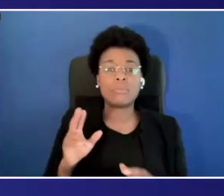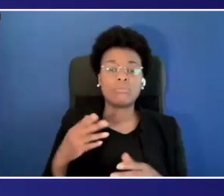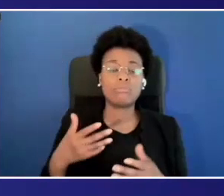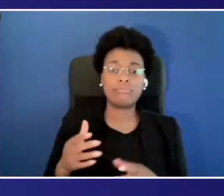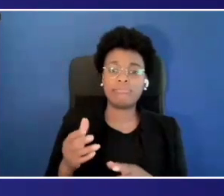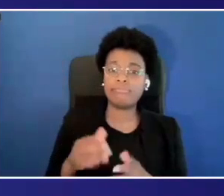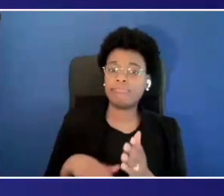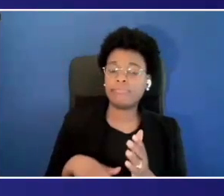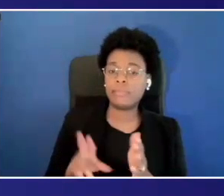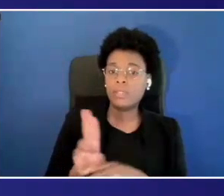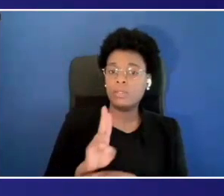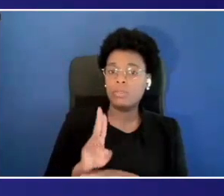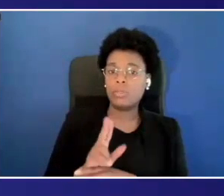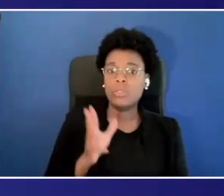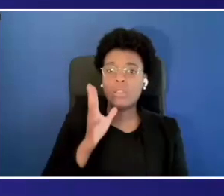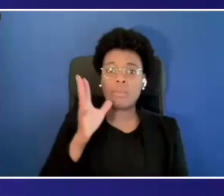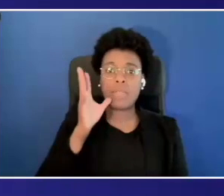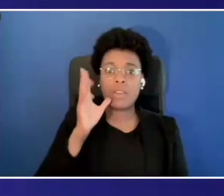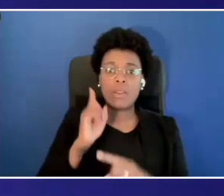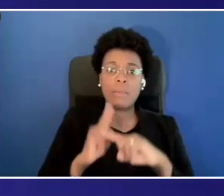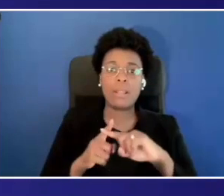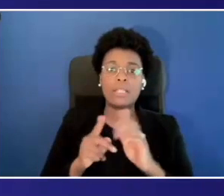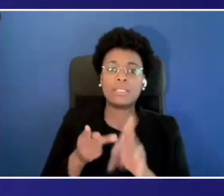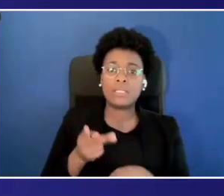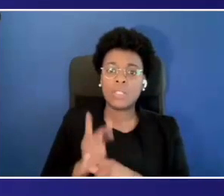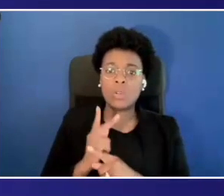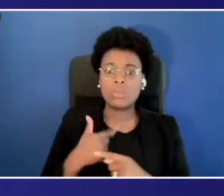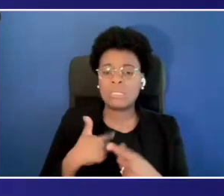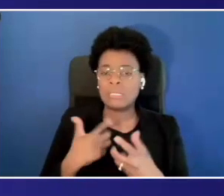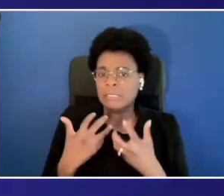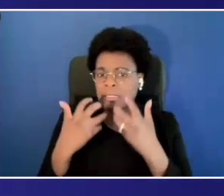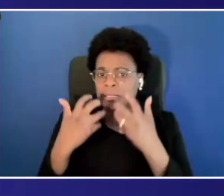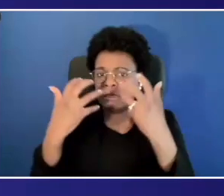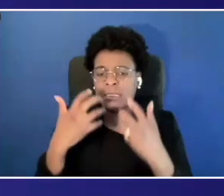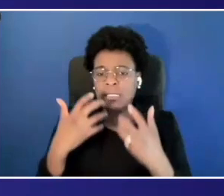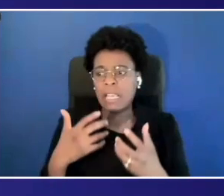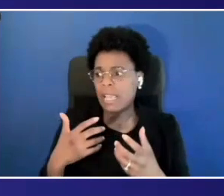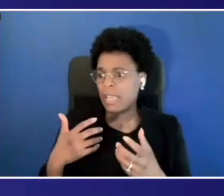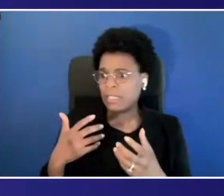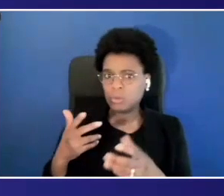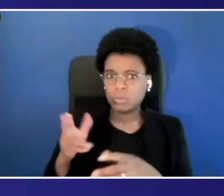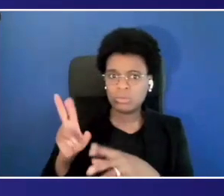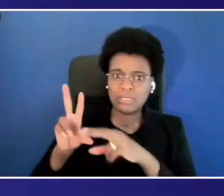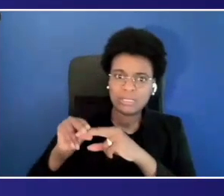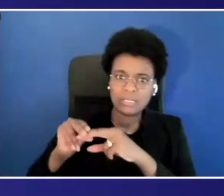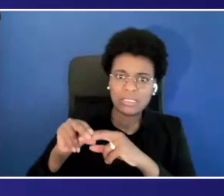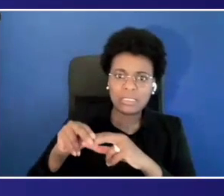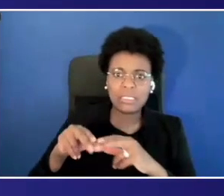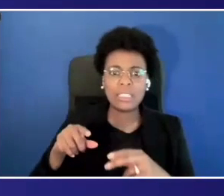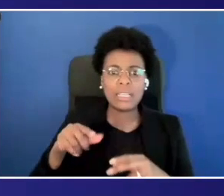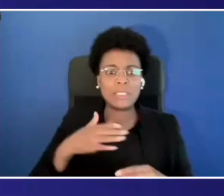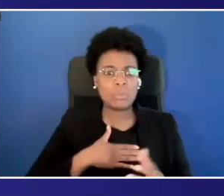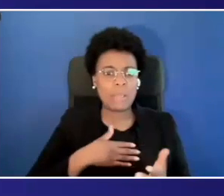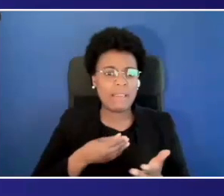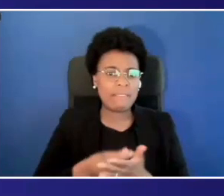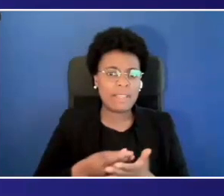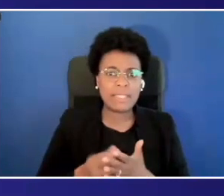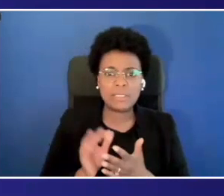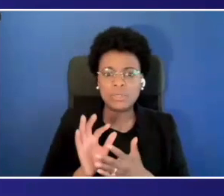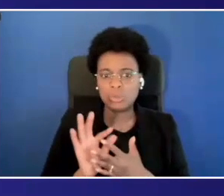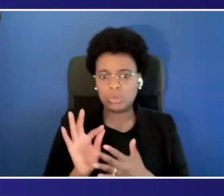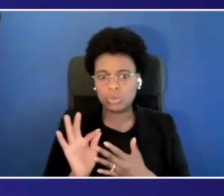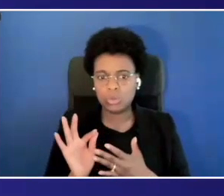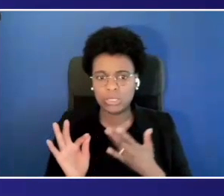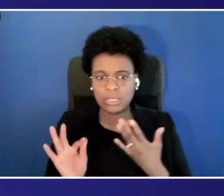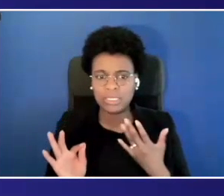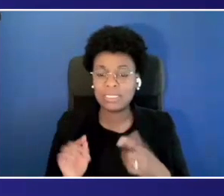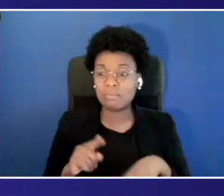I was infuriated that I had to pull my family into my financial choices. I feel like I'd already sunk so much into getting this degree, I couldn't turn back.